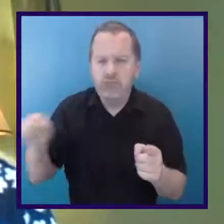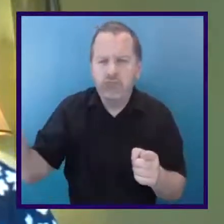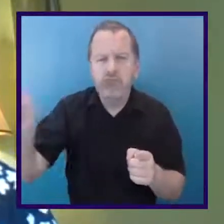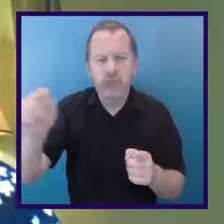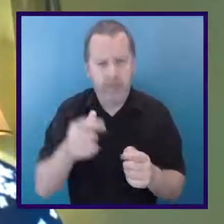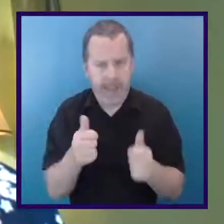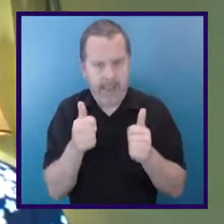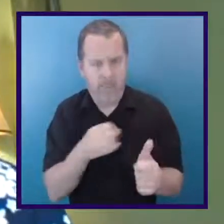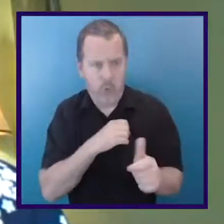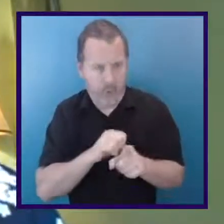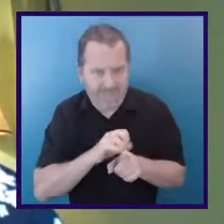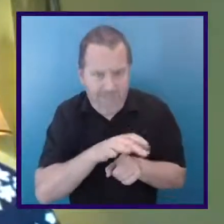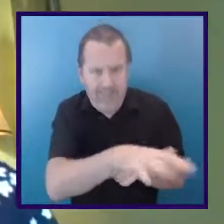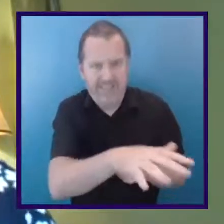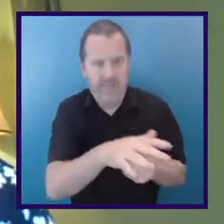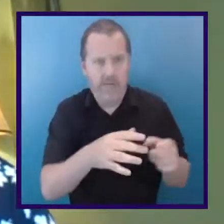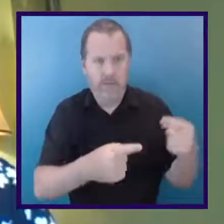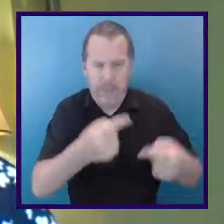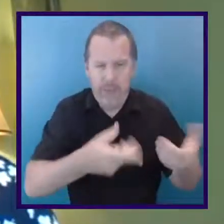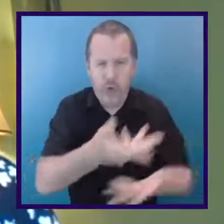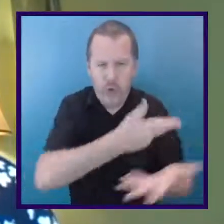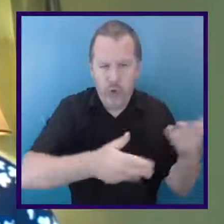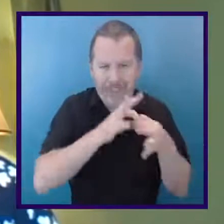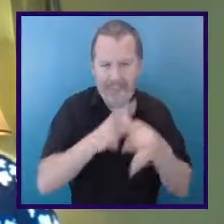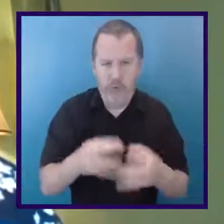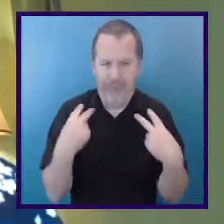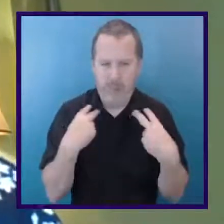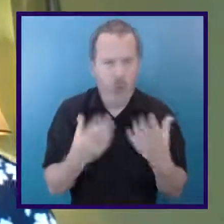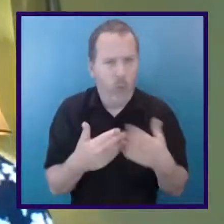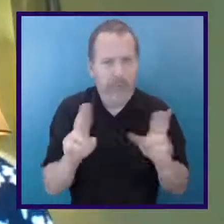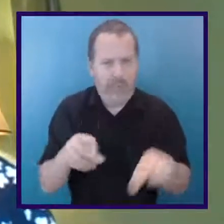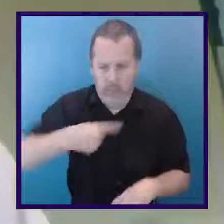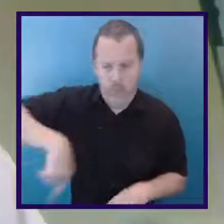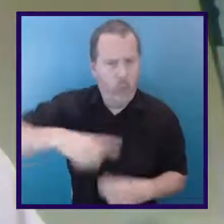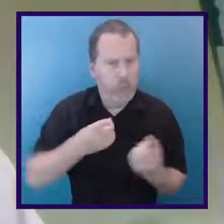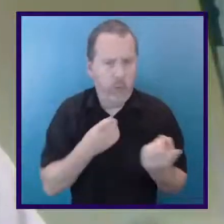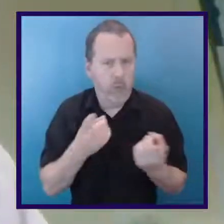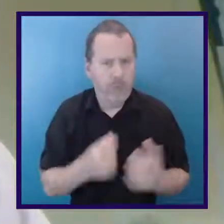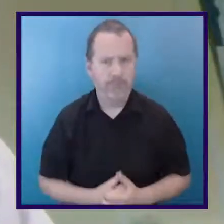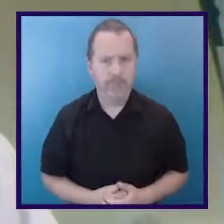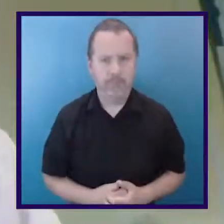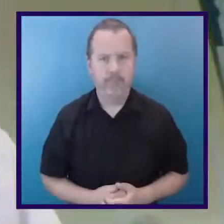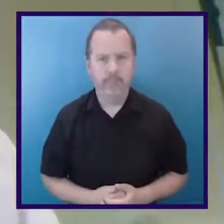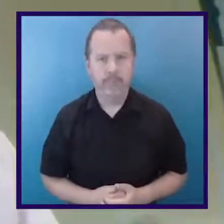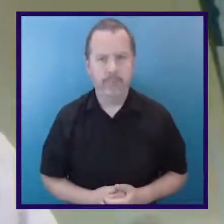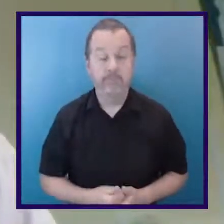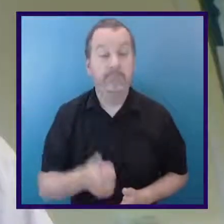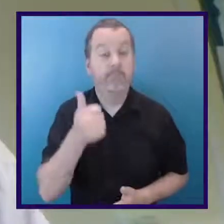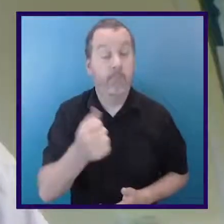can influence debate around languages could do to support and encourage language teaching and learning in Northern Ireland? Ok.